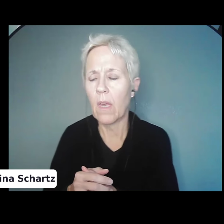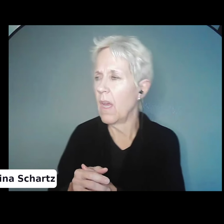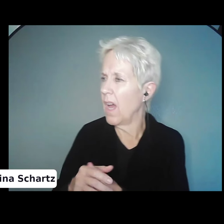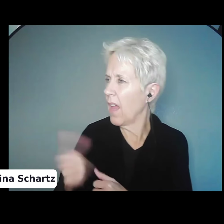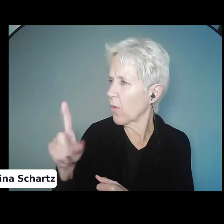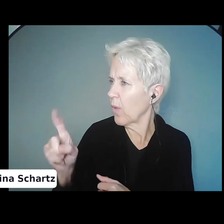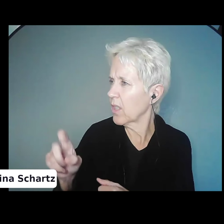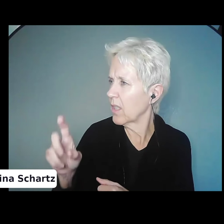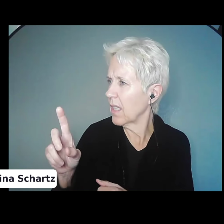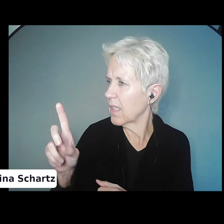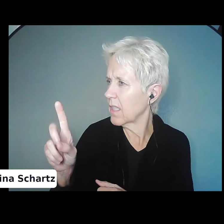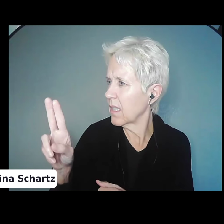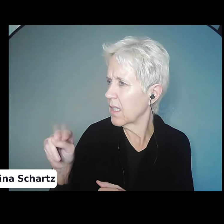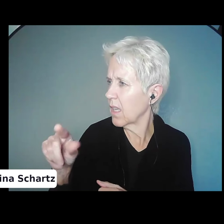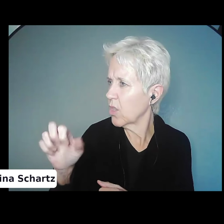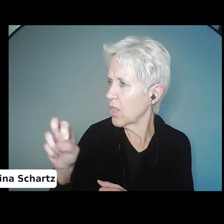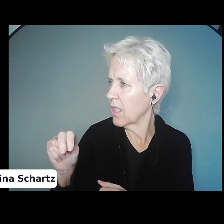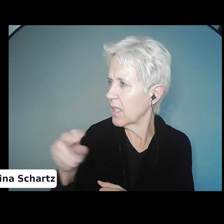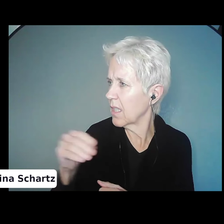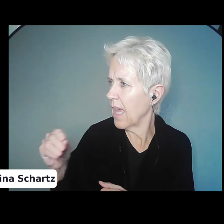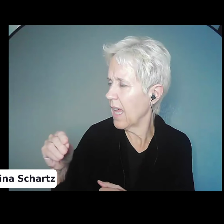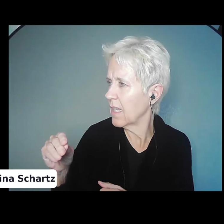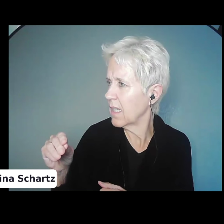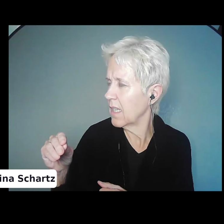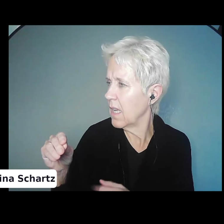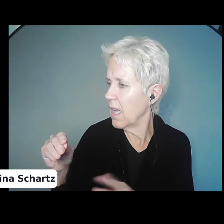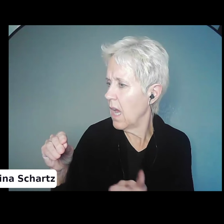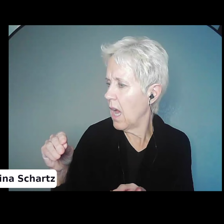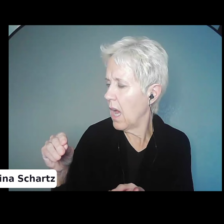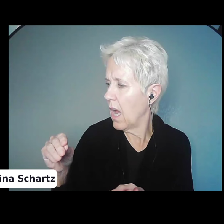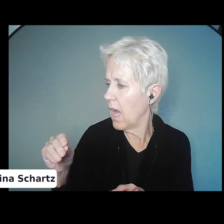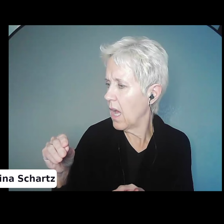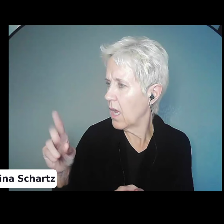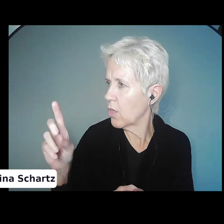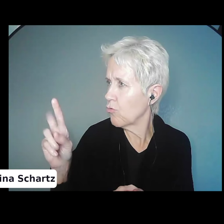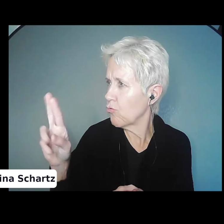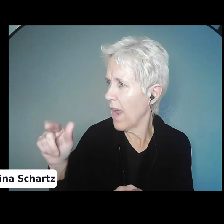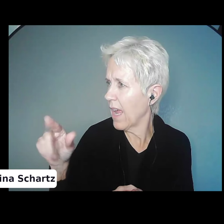Noelle: We have another question.